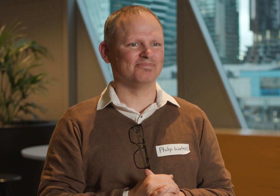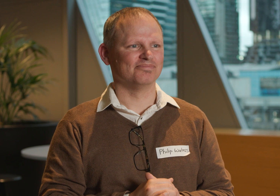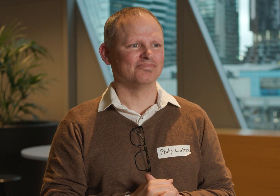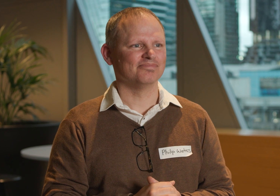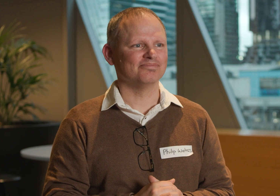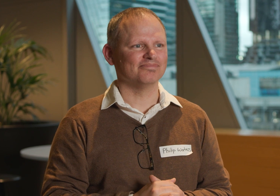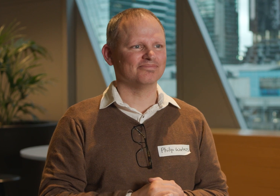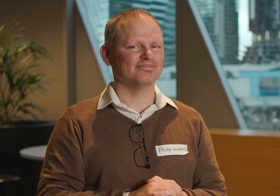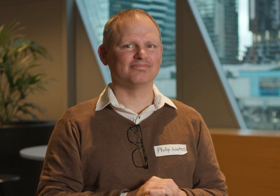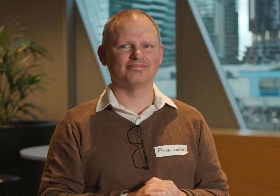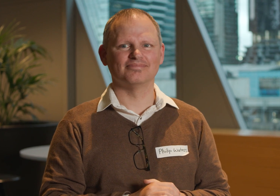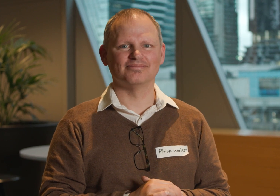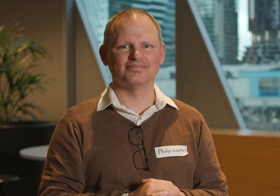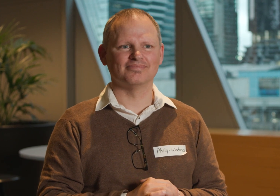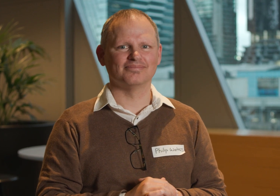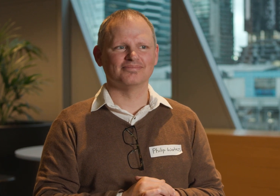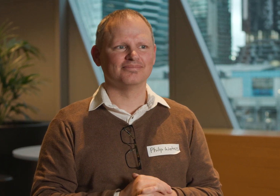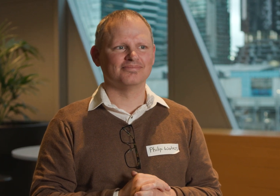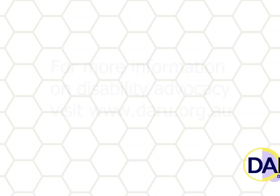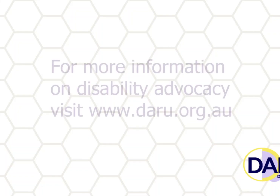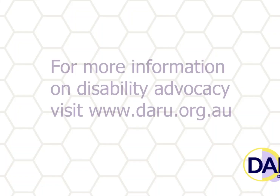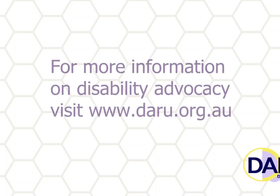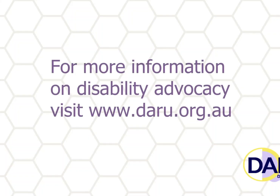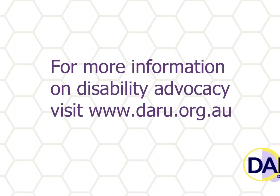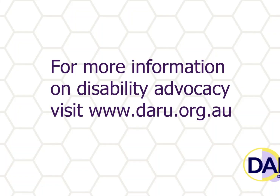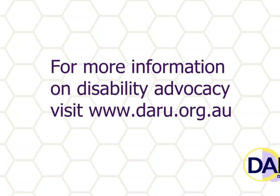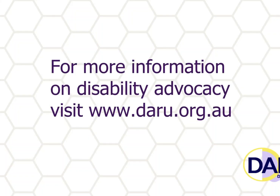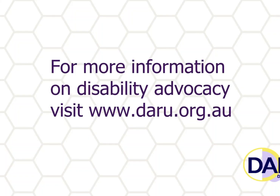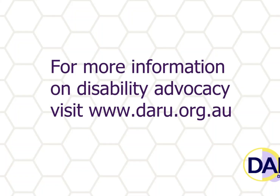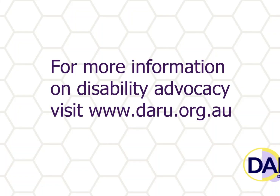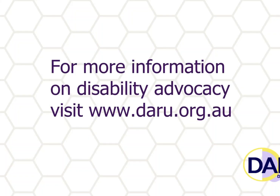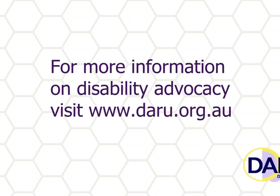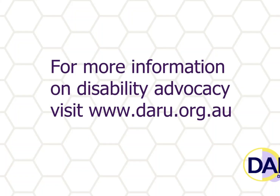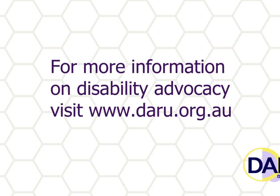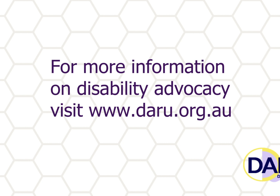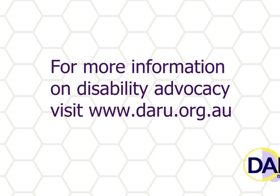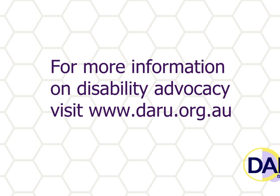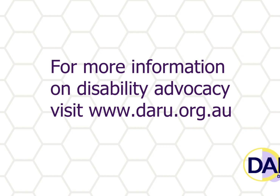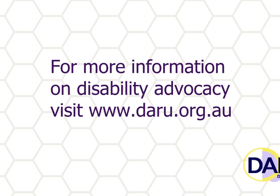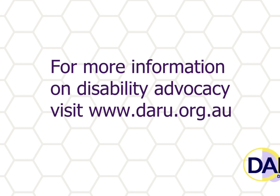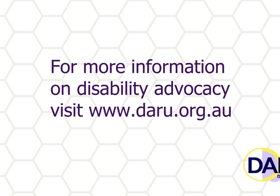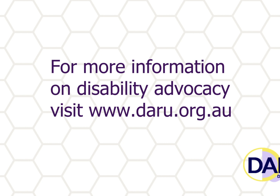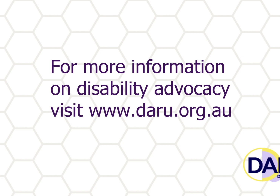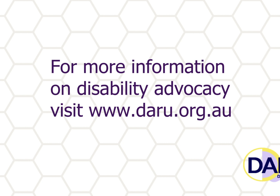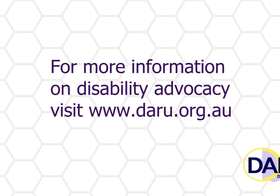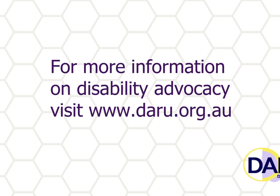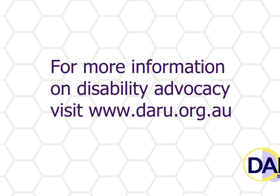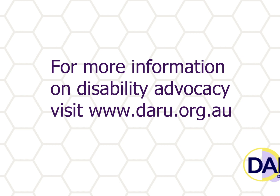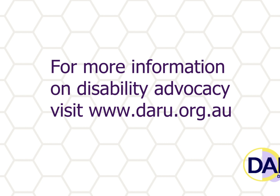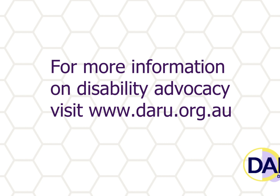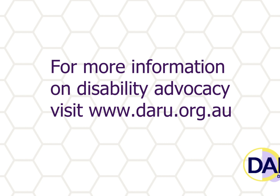yes I might stop there. For more information on disability advocacy visit www.daru.org.au